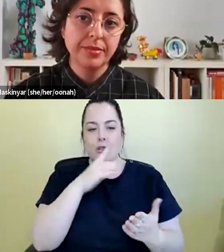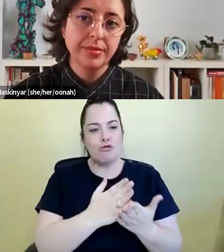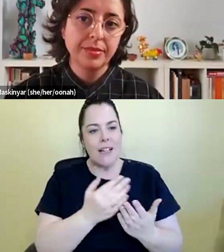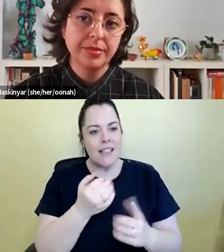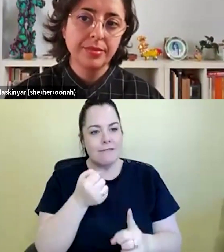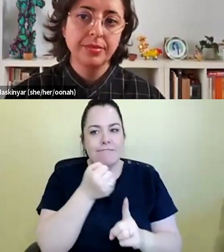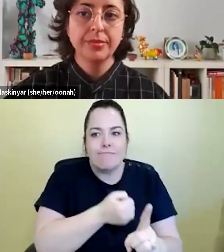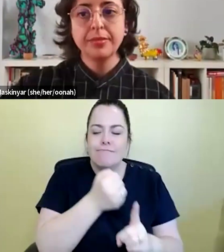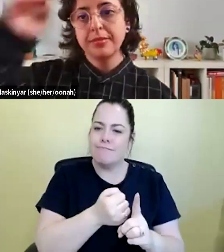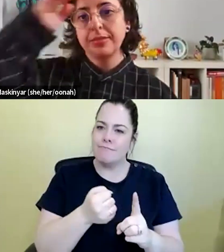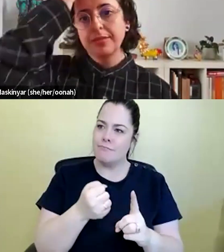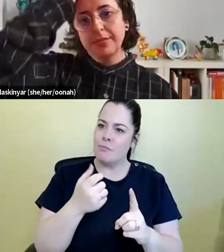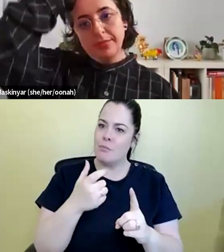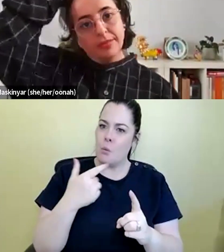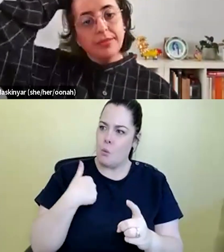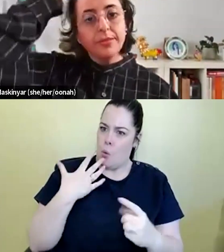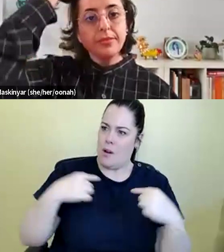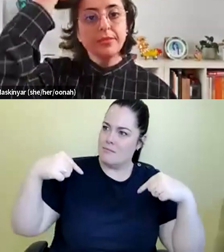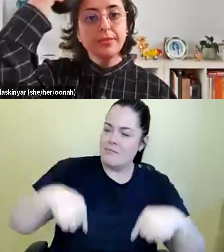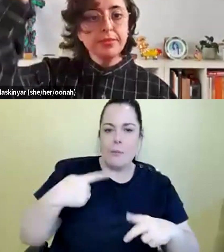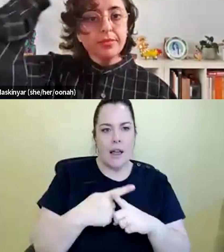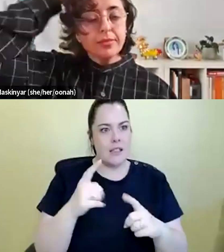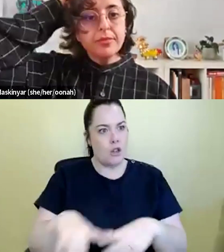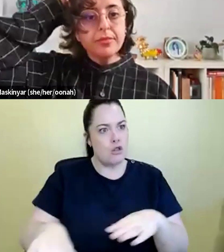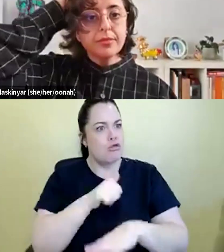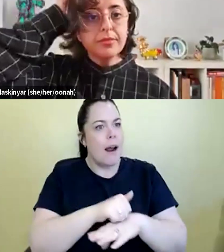and how audiences have responded within Australia to the work. We also want internationals to give a